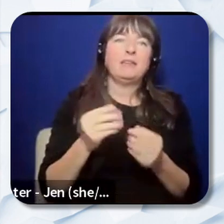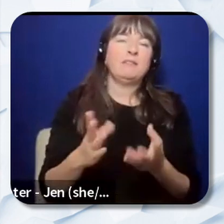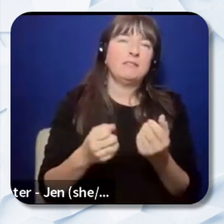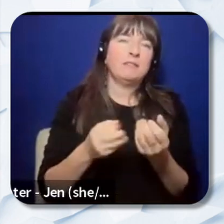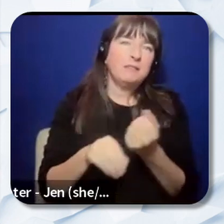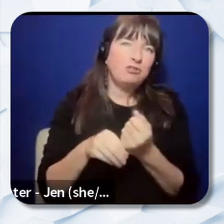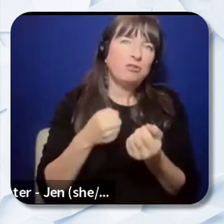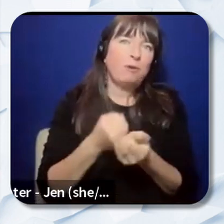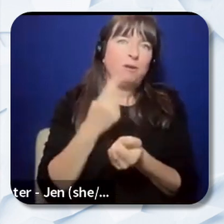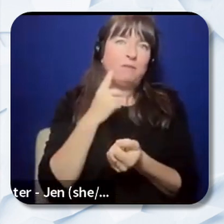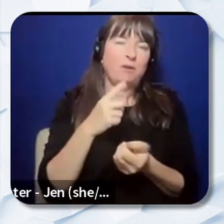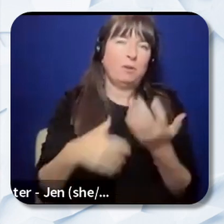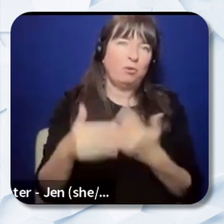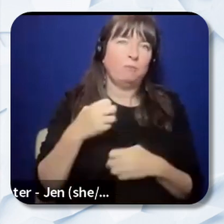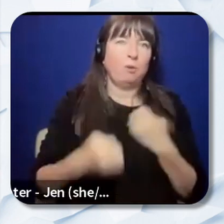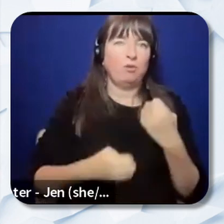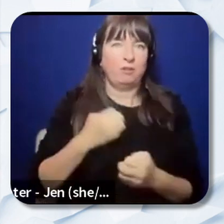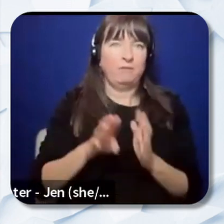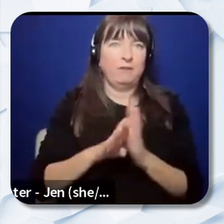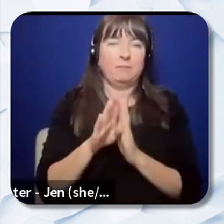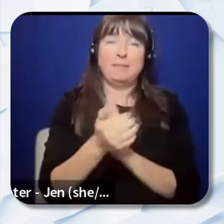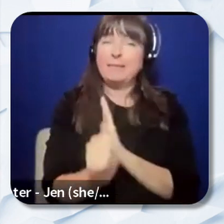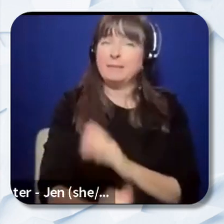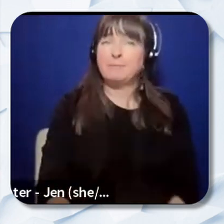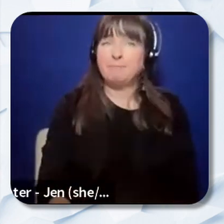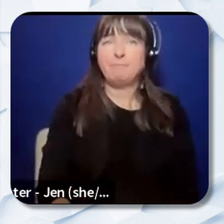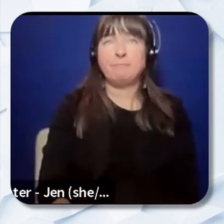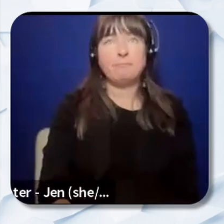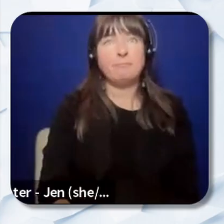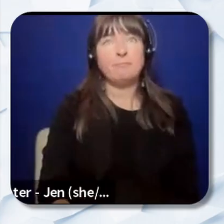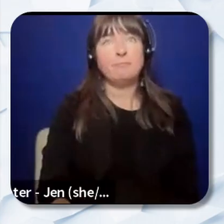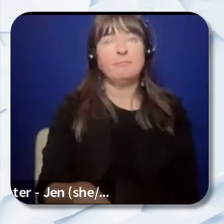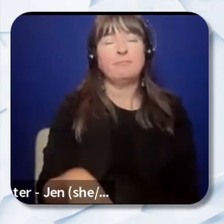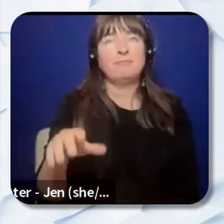emotional social emotional development skills. Jade Meihl: Awesome. Thank you Alycia. I really